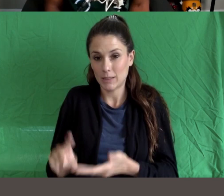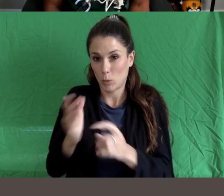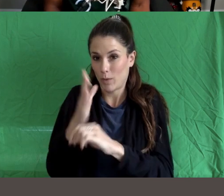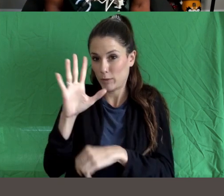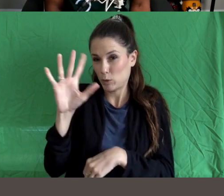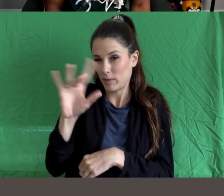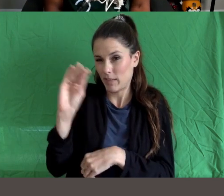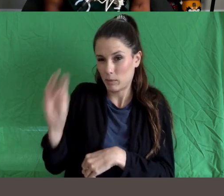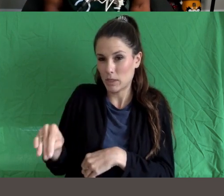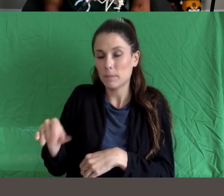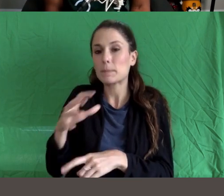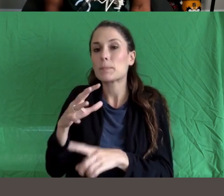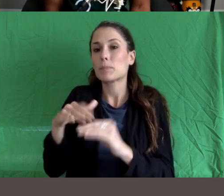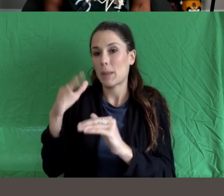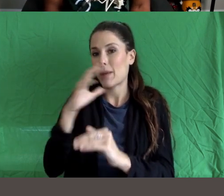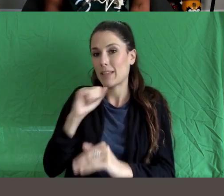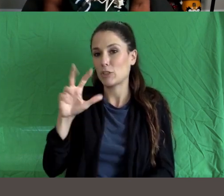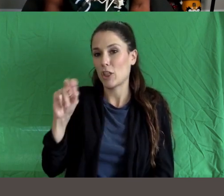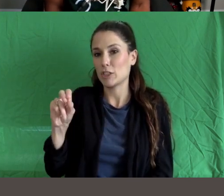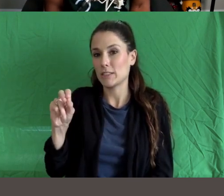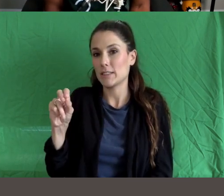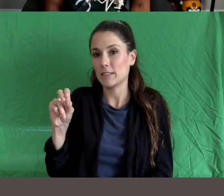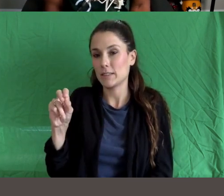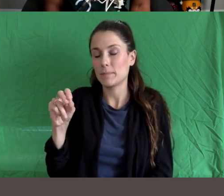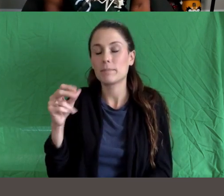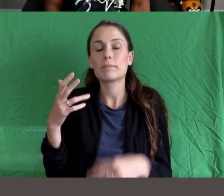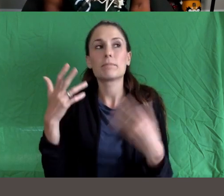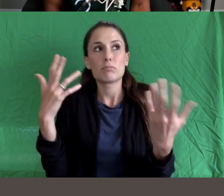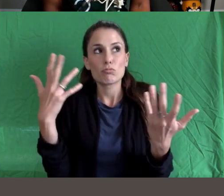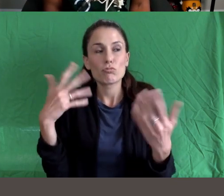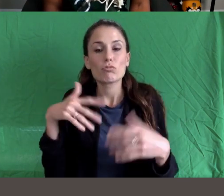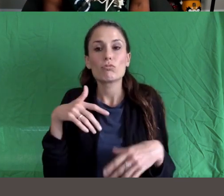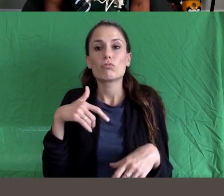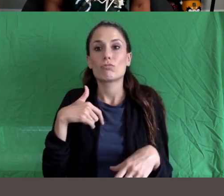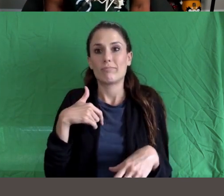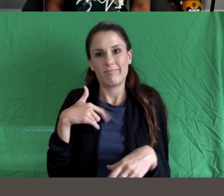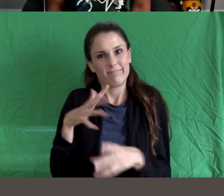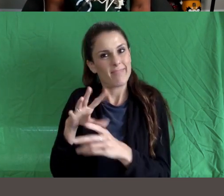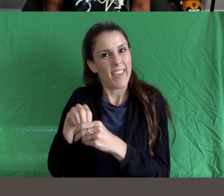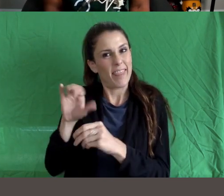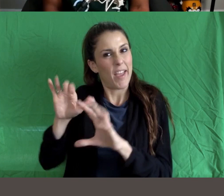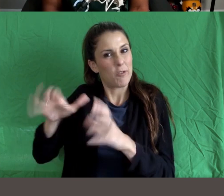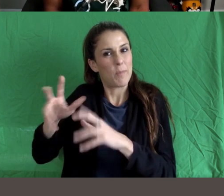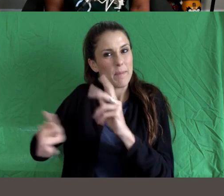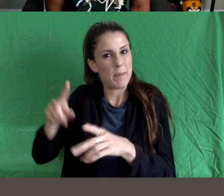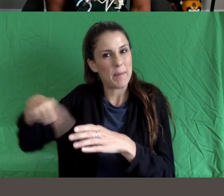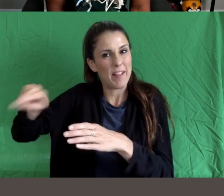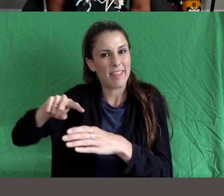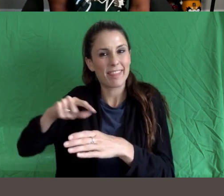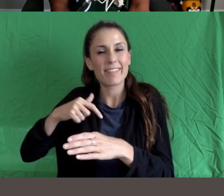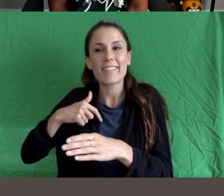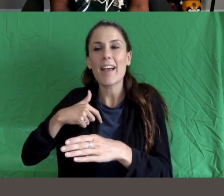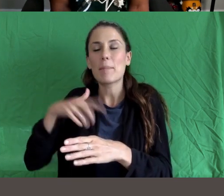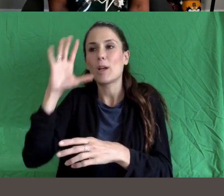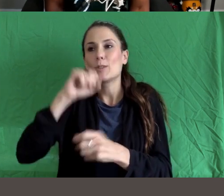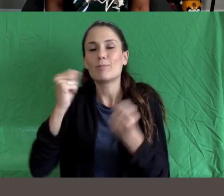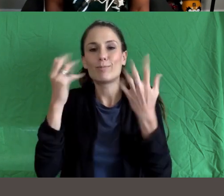are over the age of 30. Now, I belong in that category, and I'm assuming that a lot of people